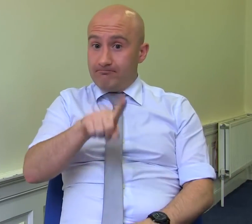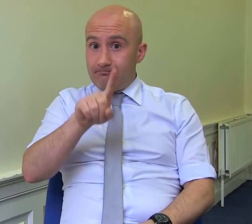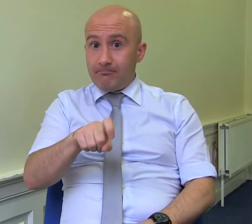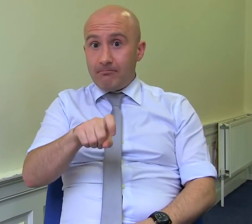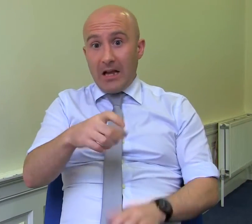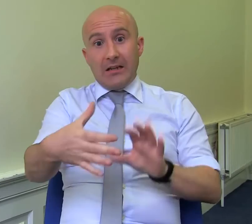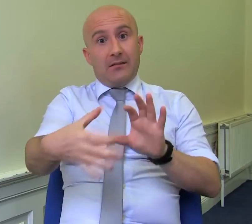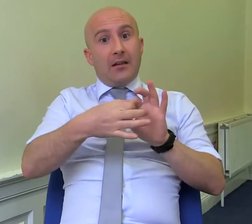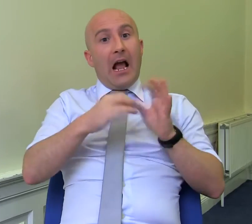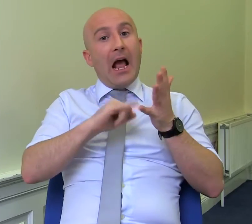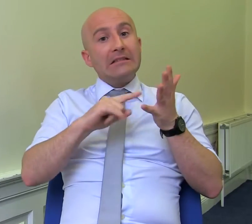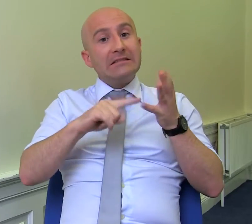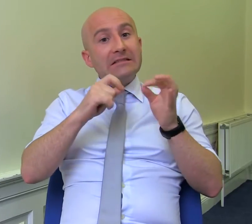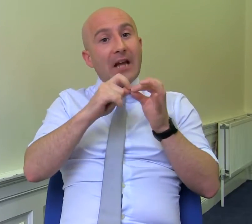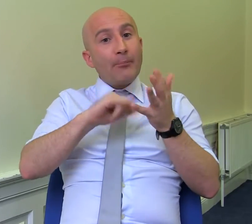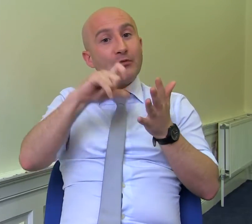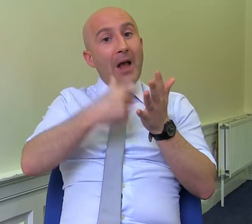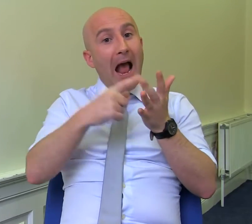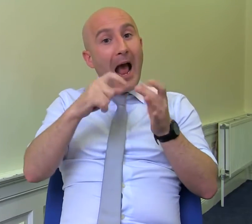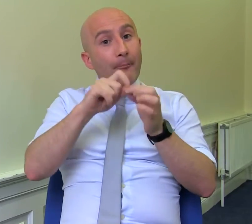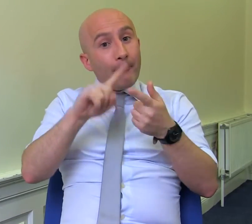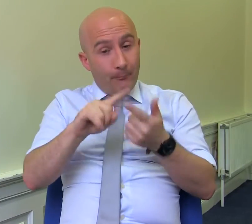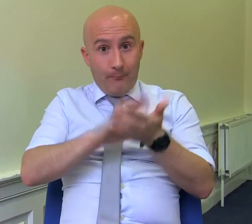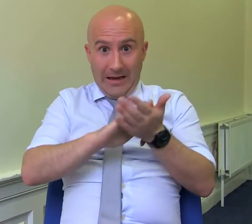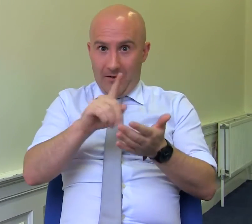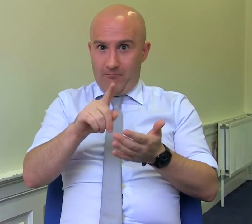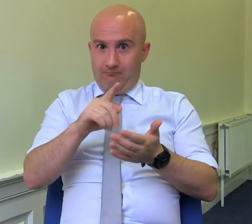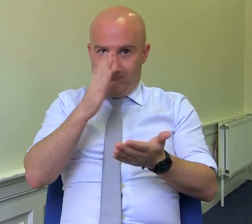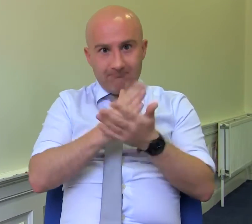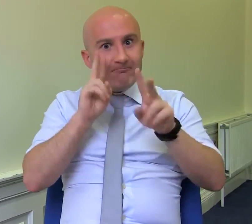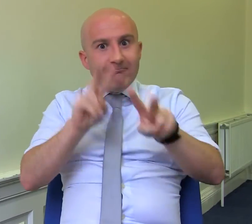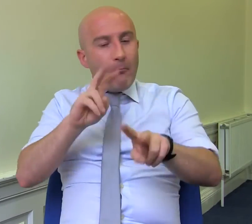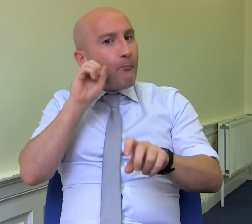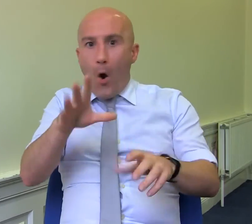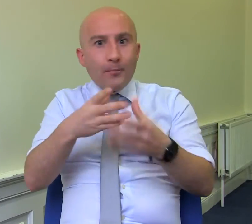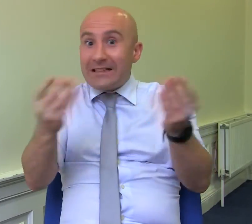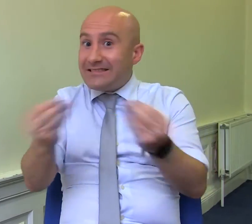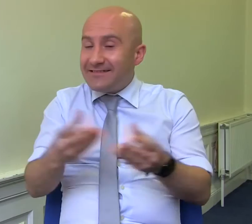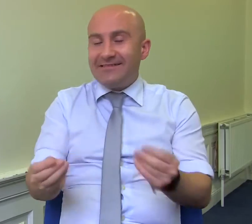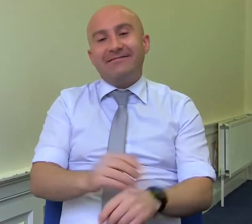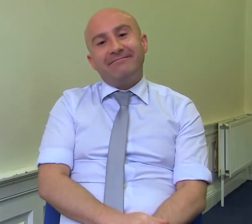So if you click subscribe it means that you won’t miss a thing.